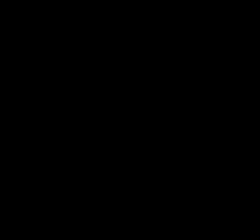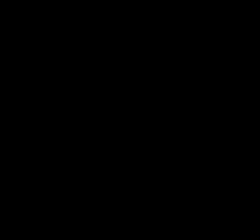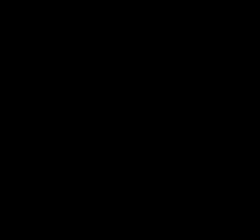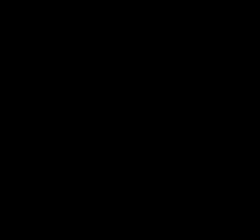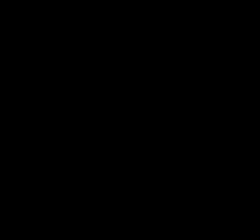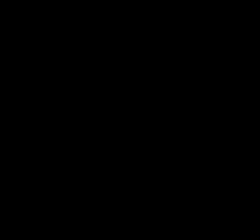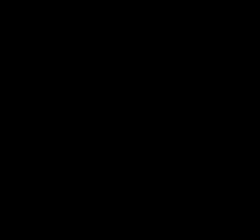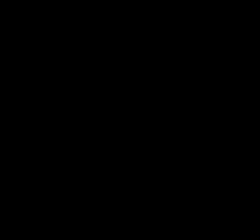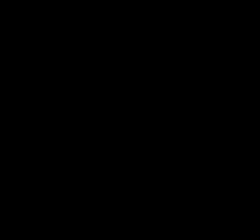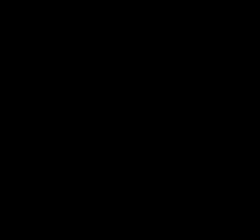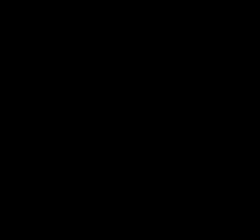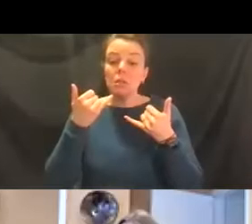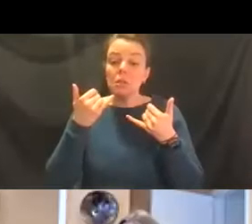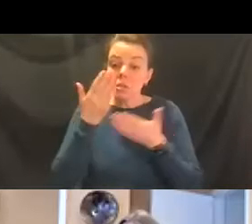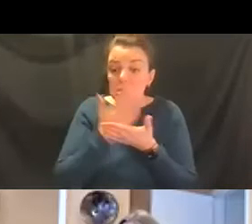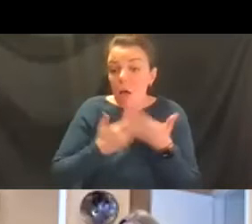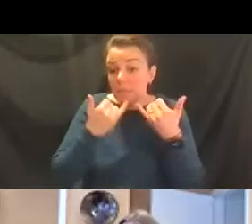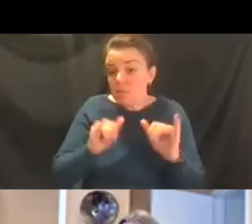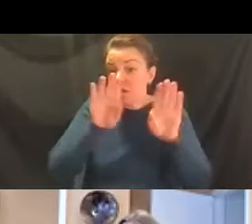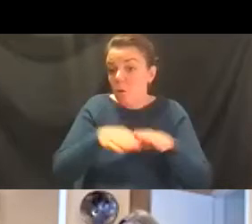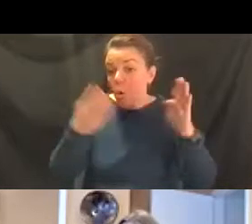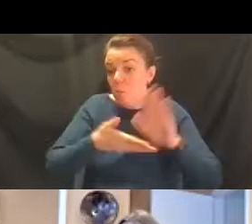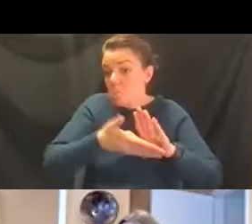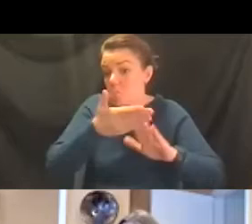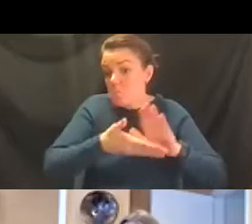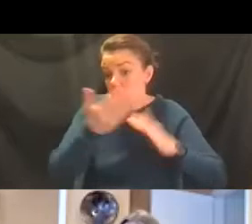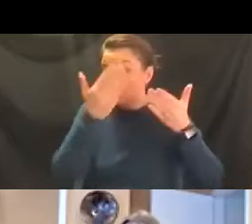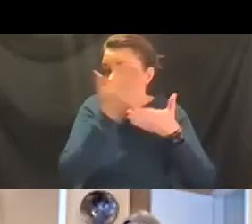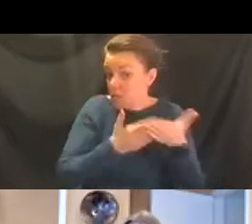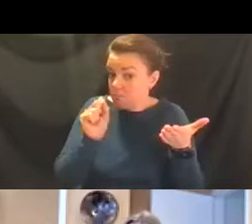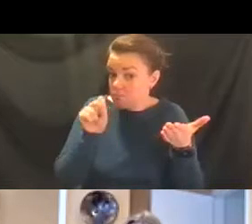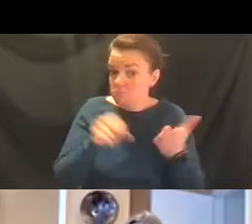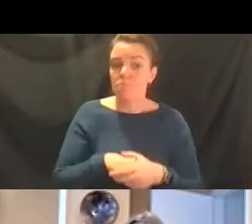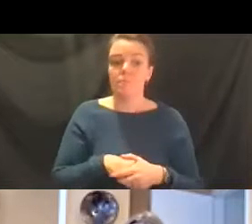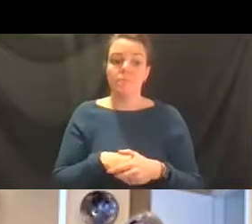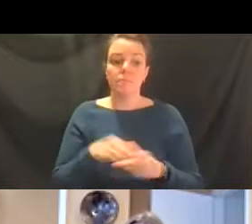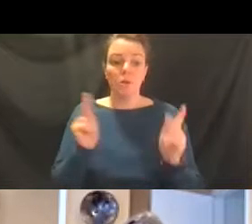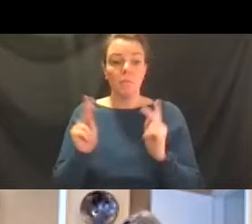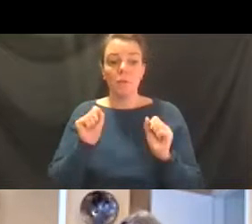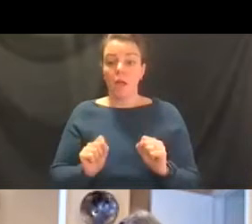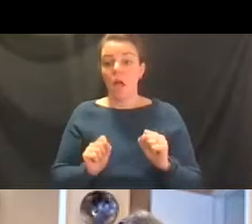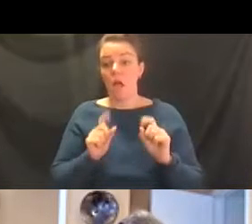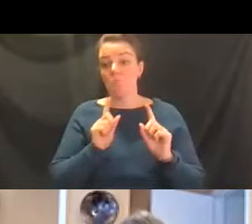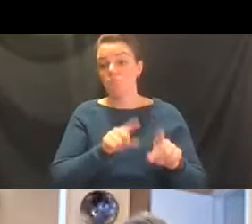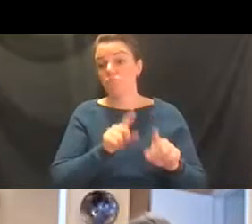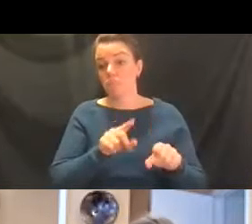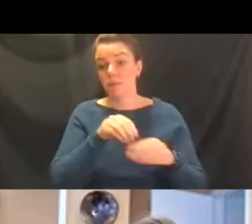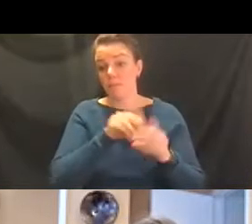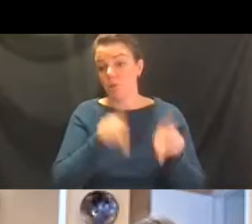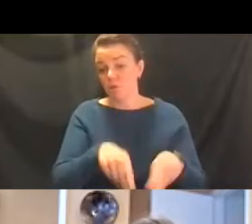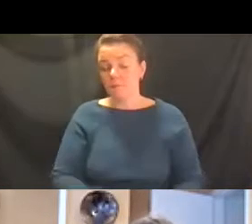some of them that are still open and available to folks coming in person. and in the meantime,